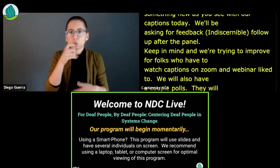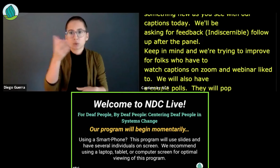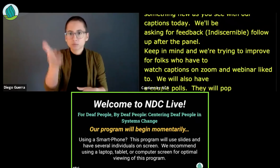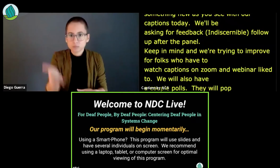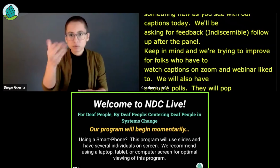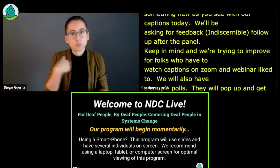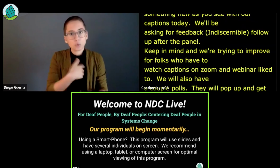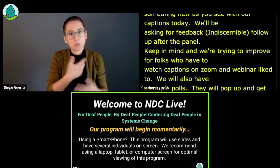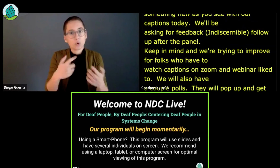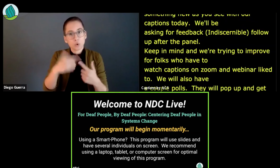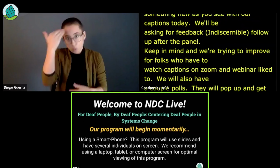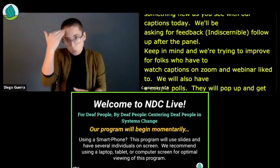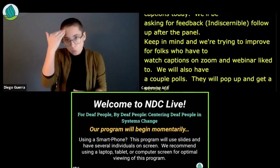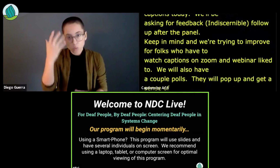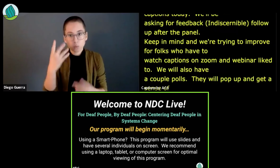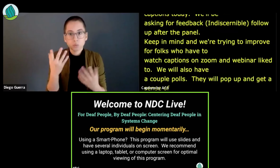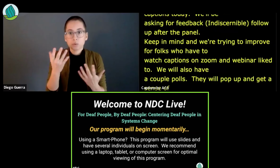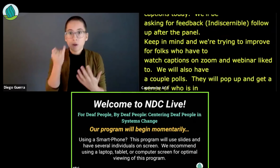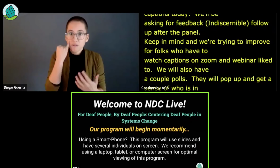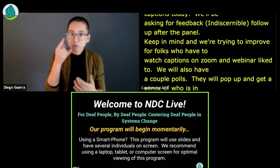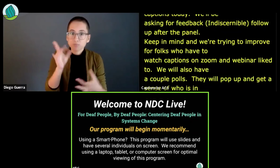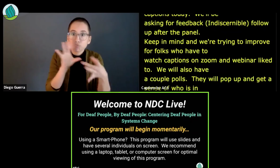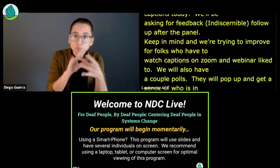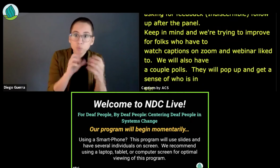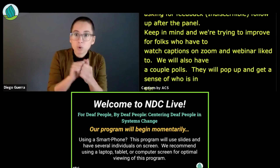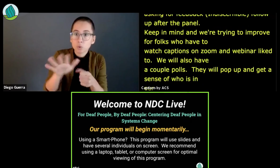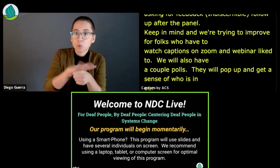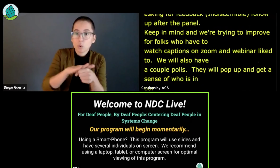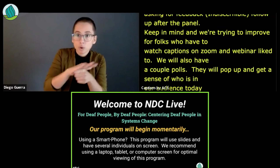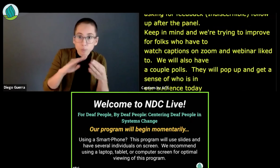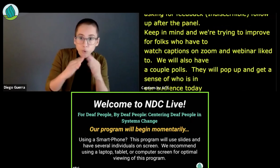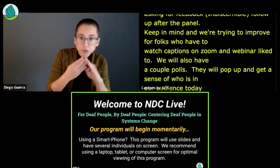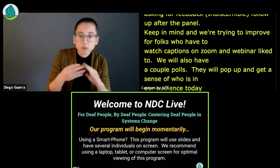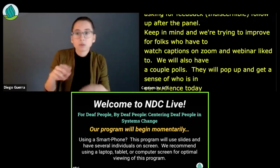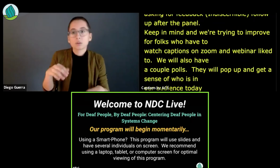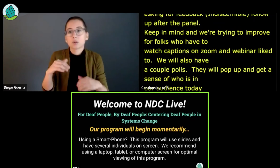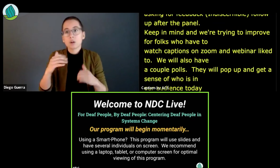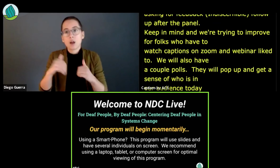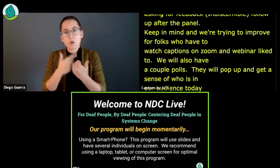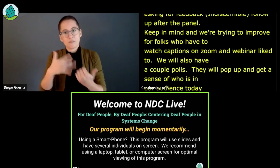Feel free to respond regardless of who you are. And we're very curious if you're connecting